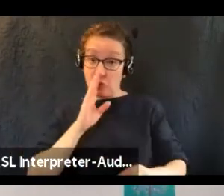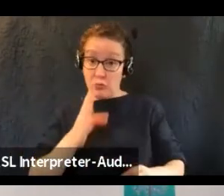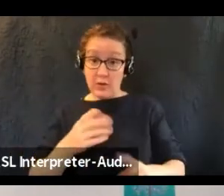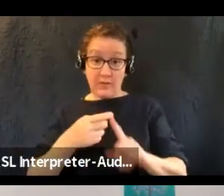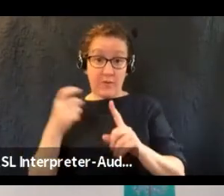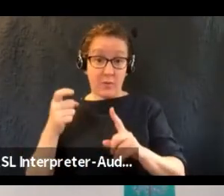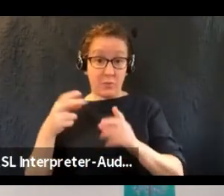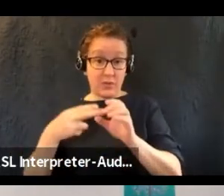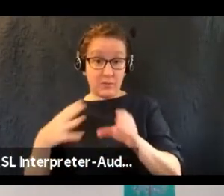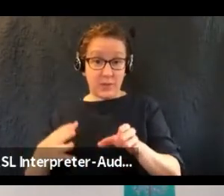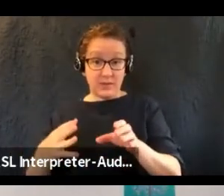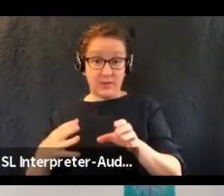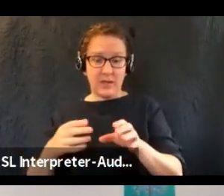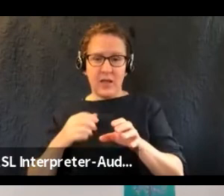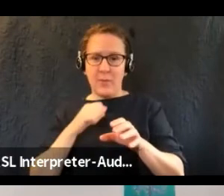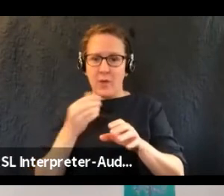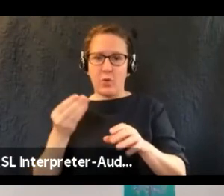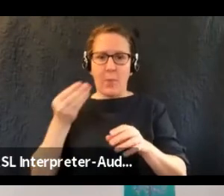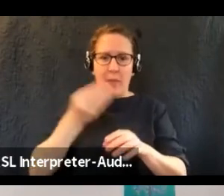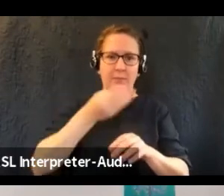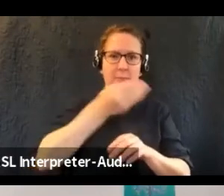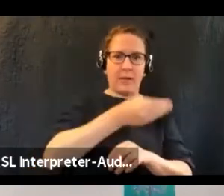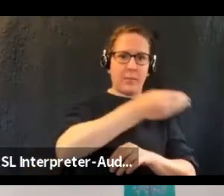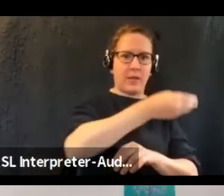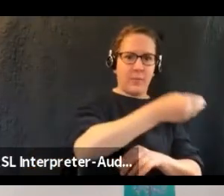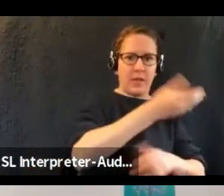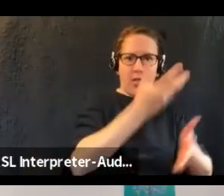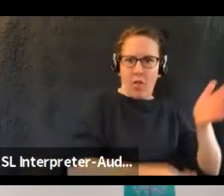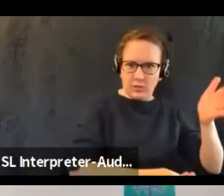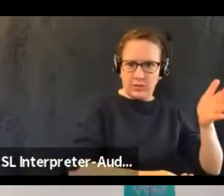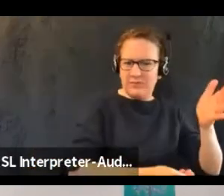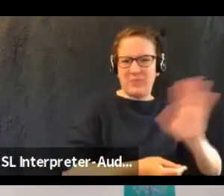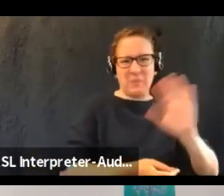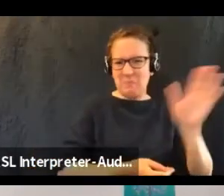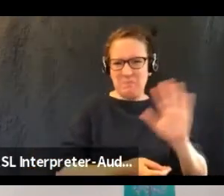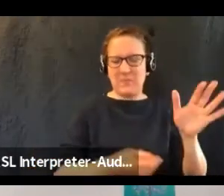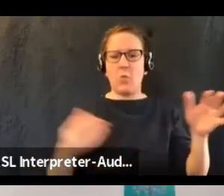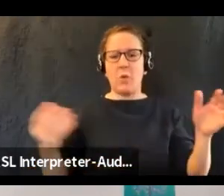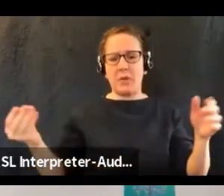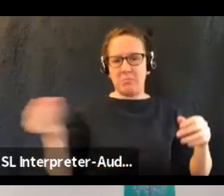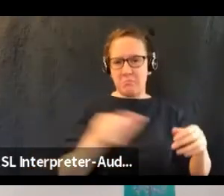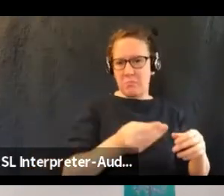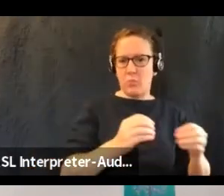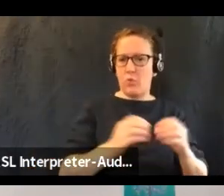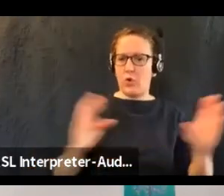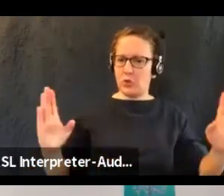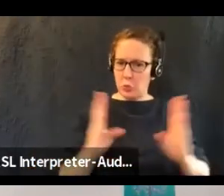I had a challenge several years ago where I was working with a participant from Japan